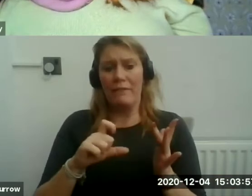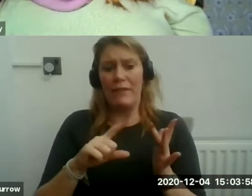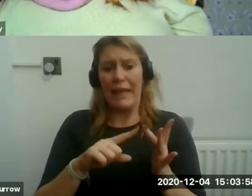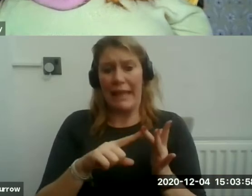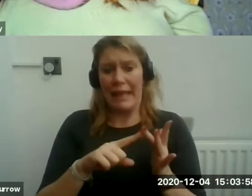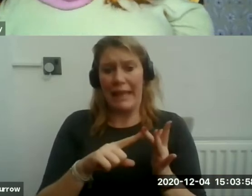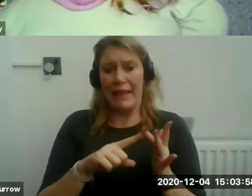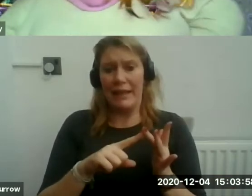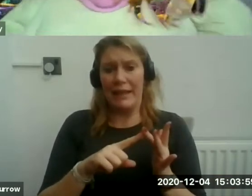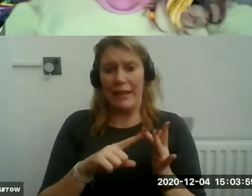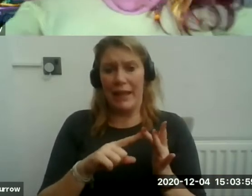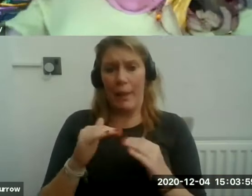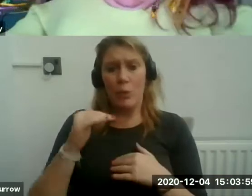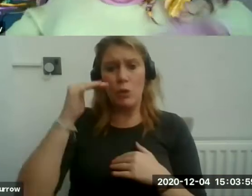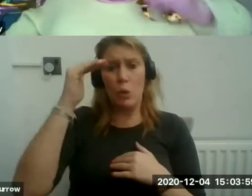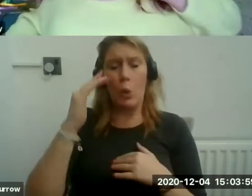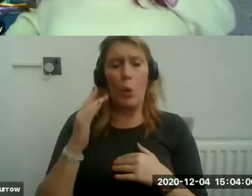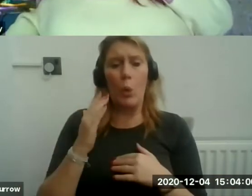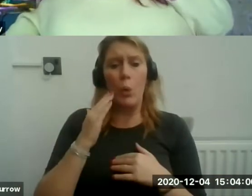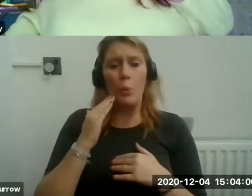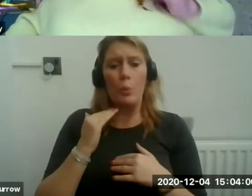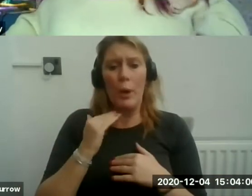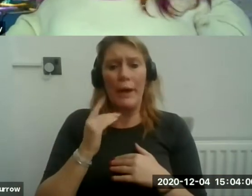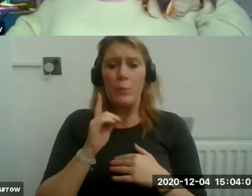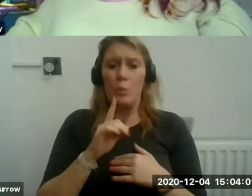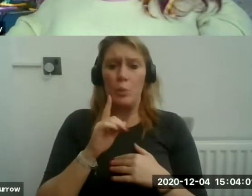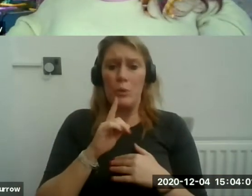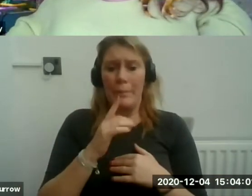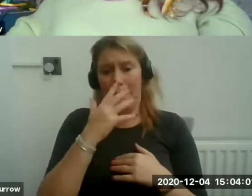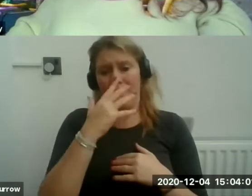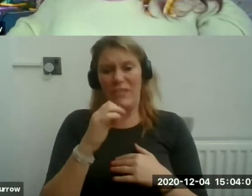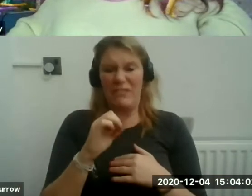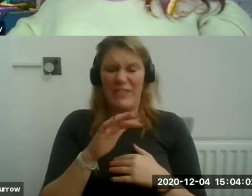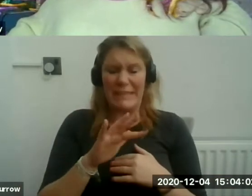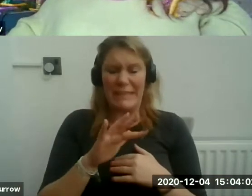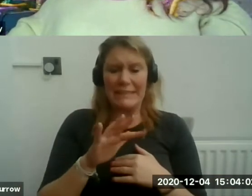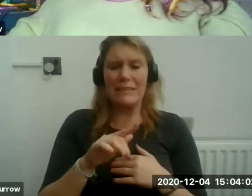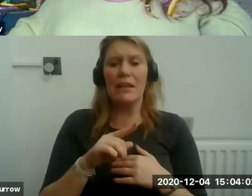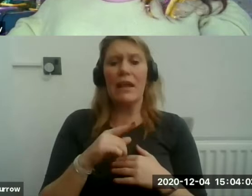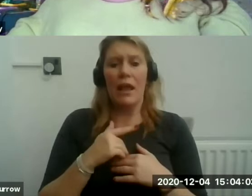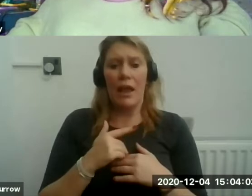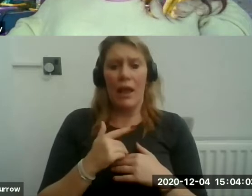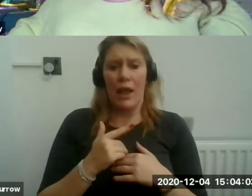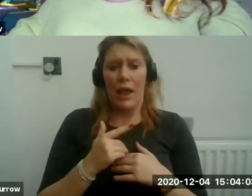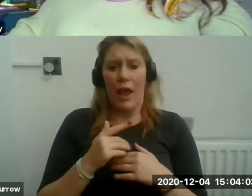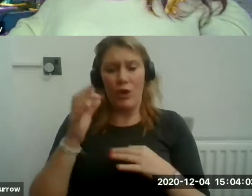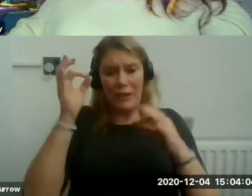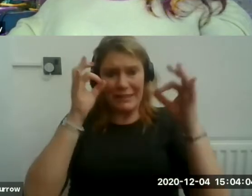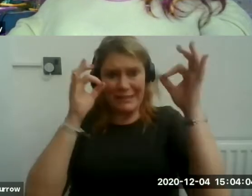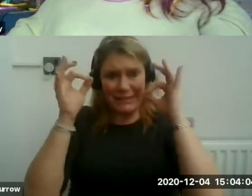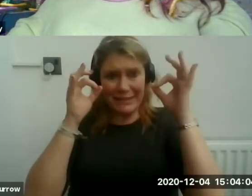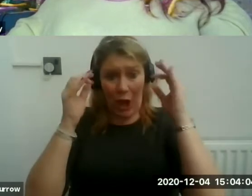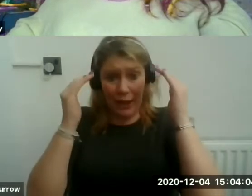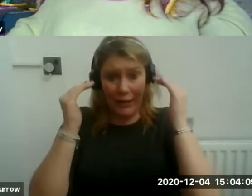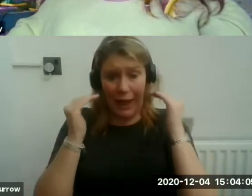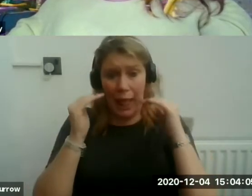tall, white woman in my 50s. I've got dyed teal hair and I'm wearing dark rimmed